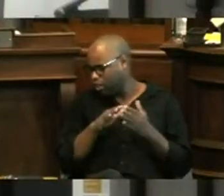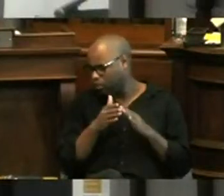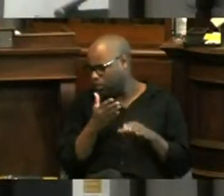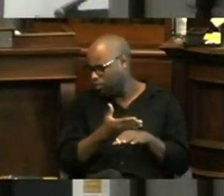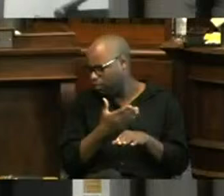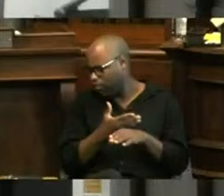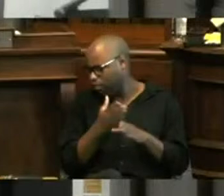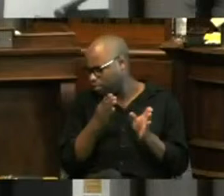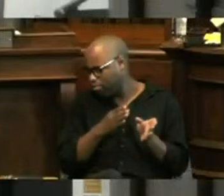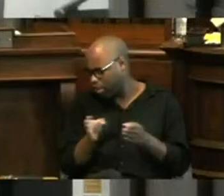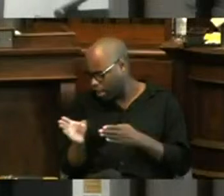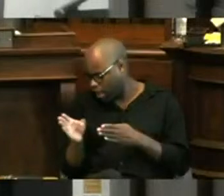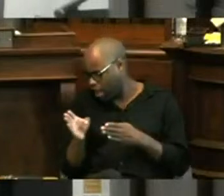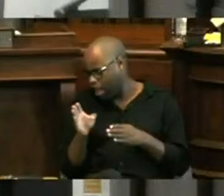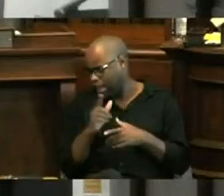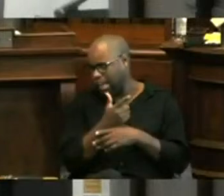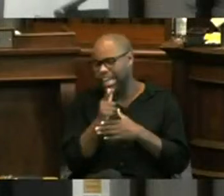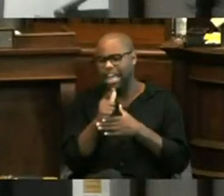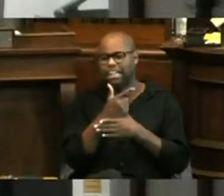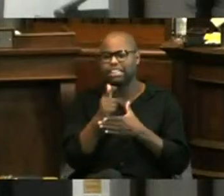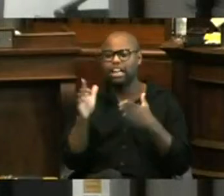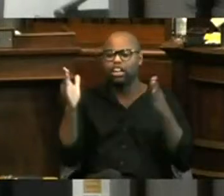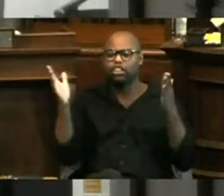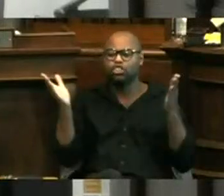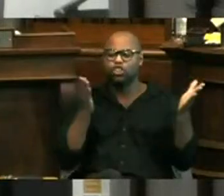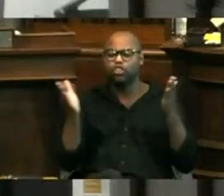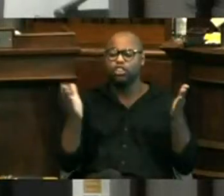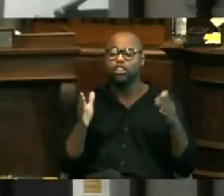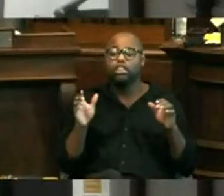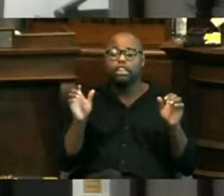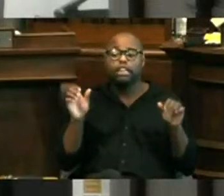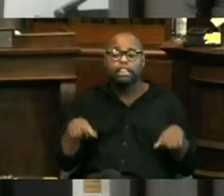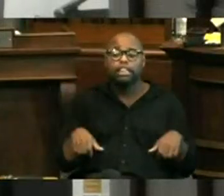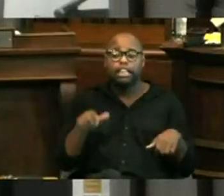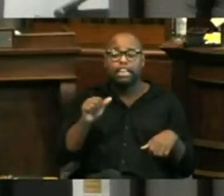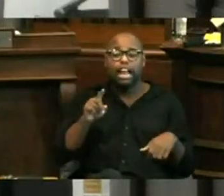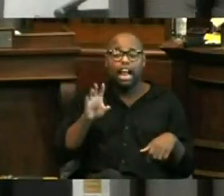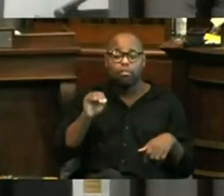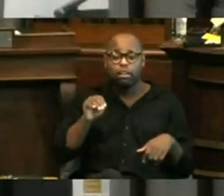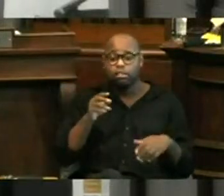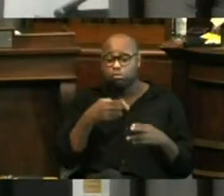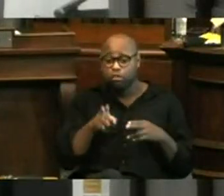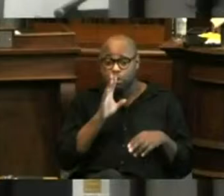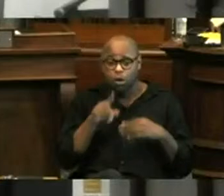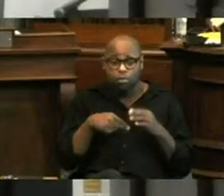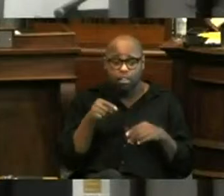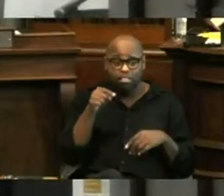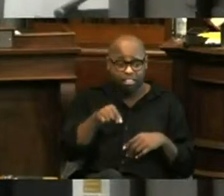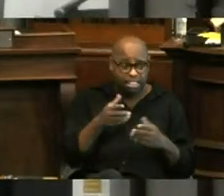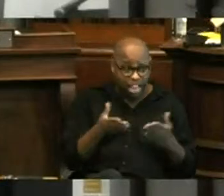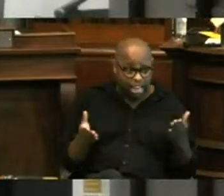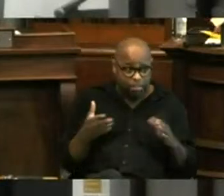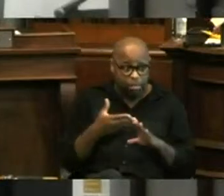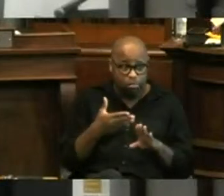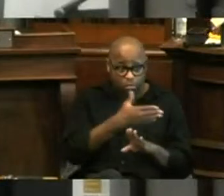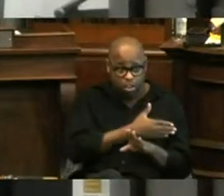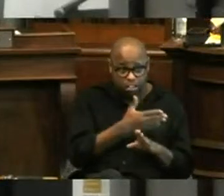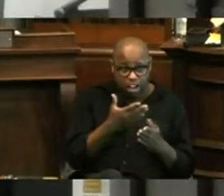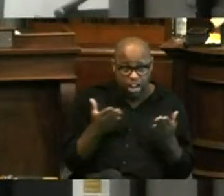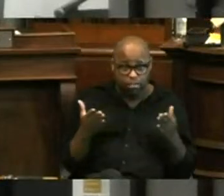Plan. Consolidated Community Development Plan, Street liaison services. Can you talk can the